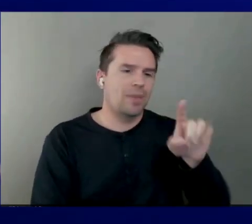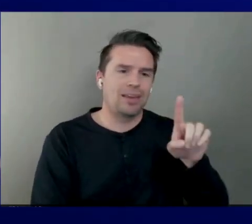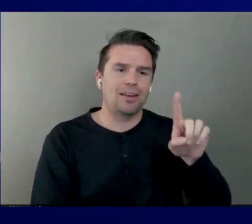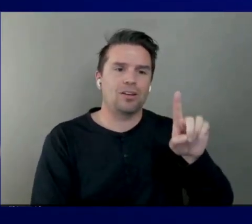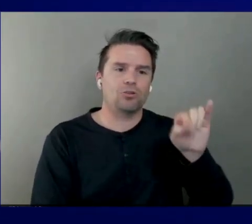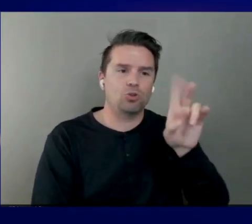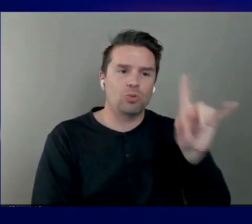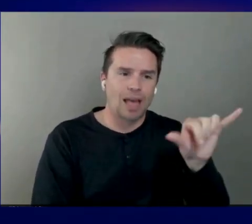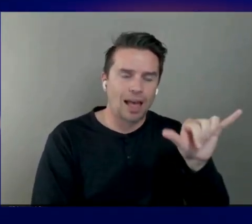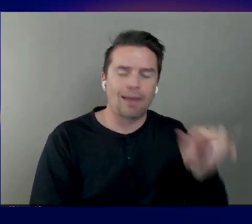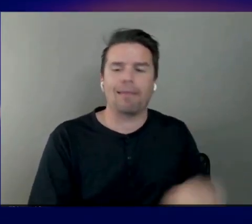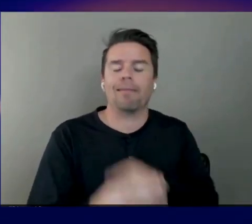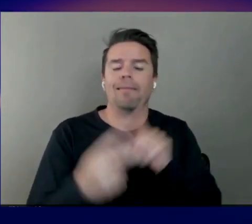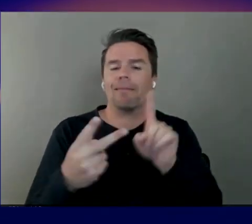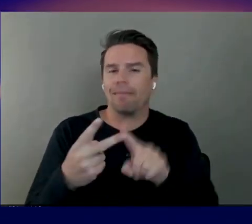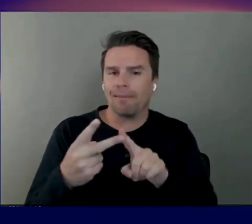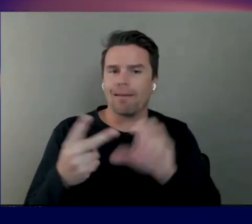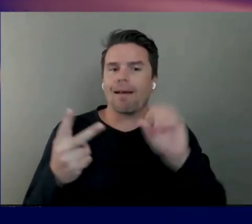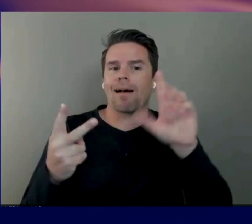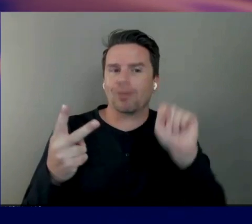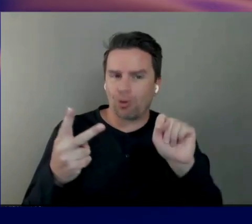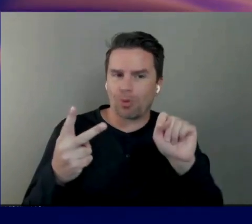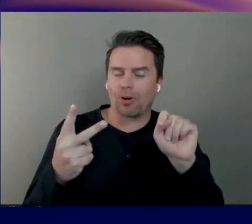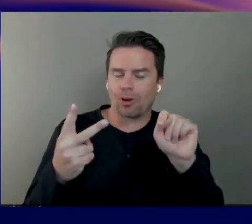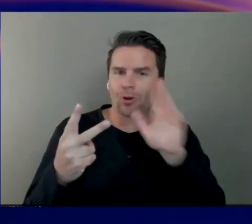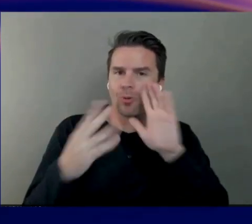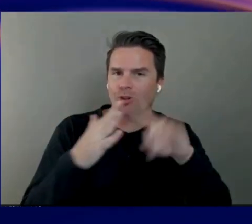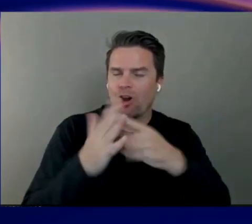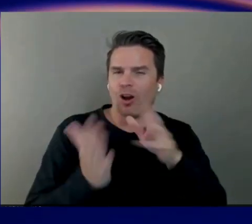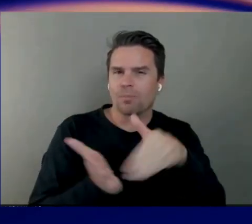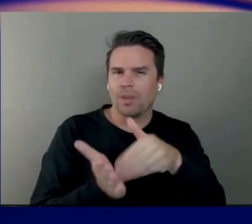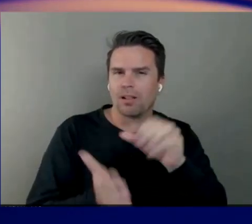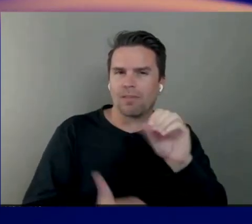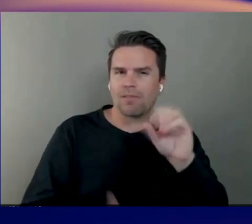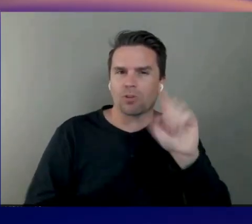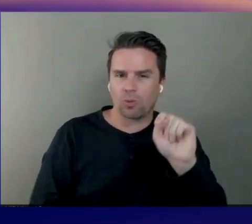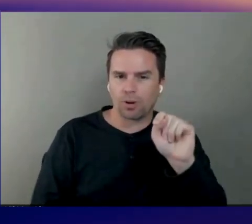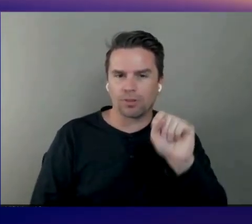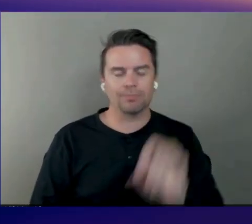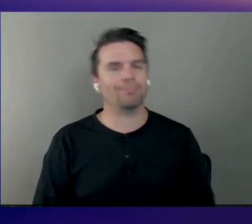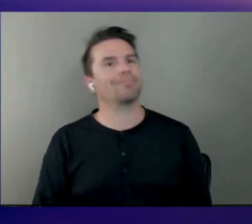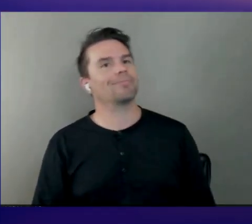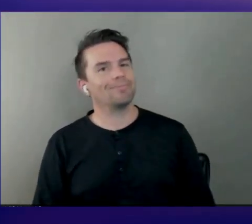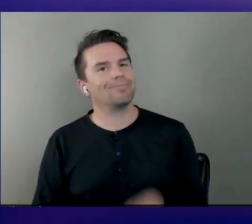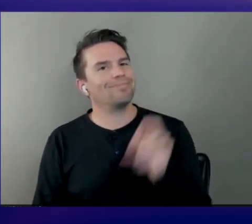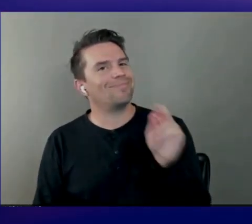So I think this is quite interesting and quite informative, especially for people